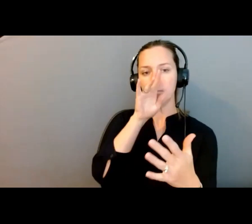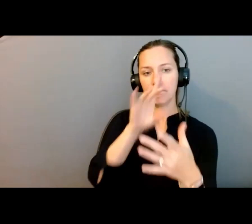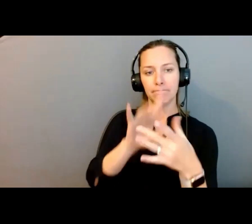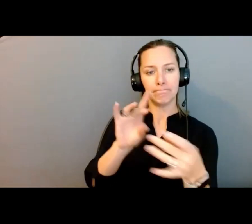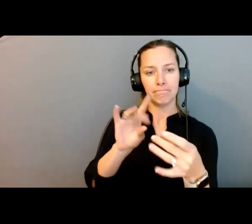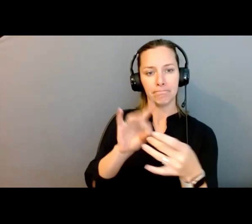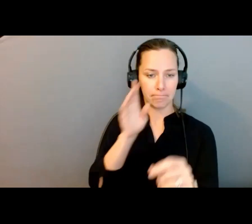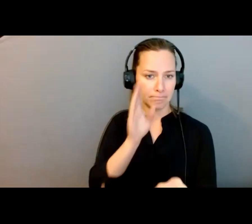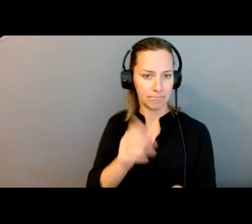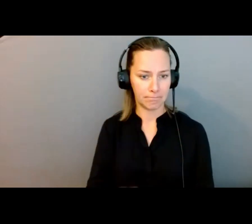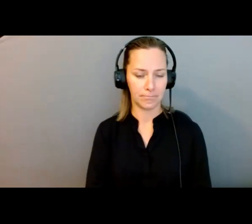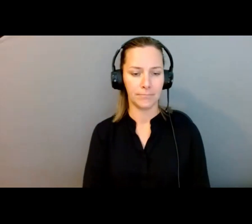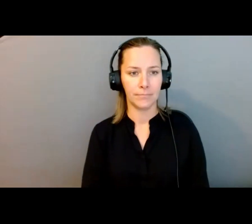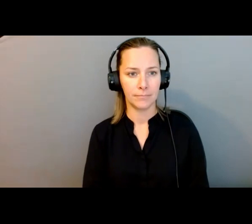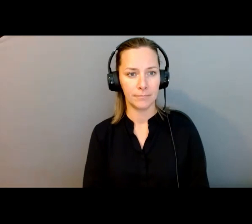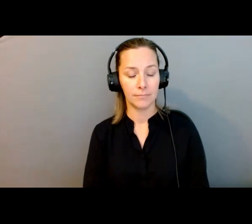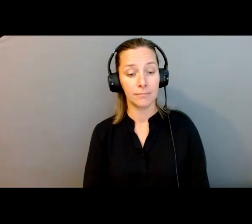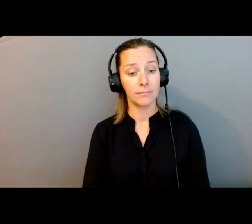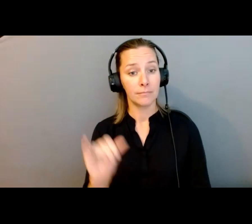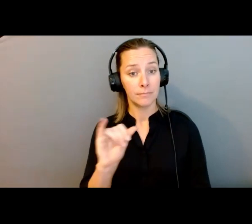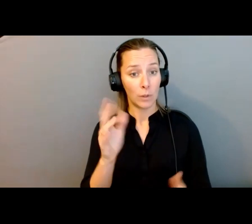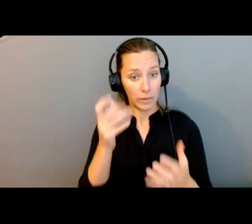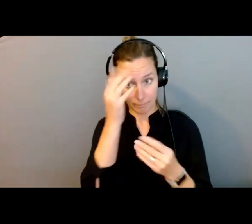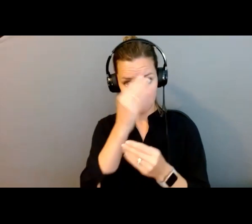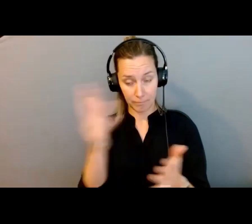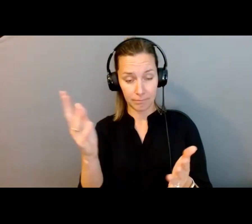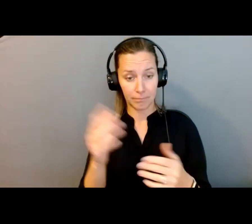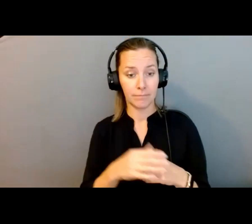I did also want to note that we are very grateful